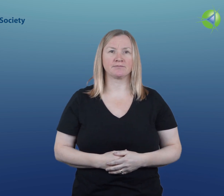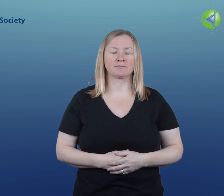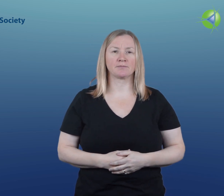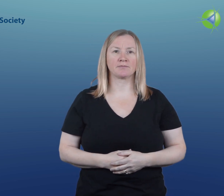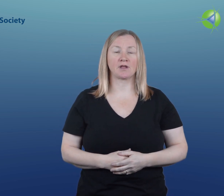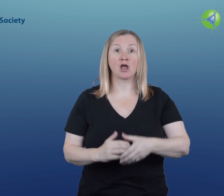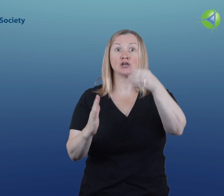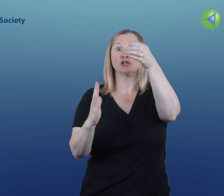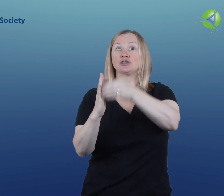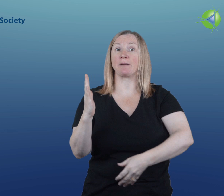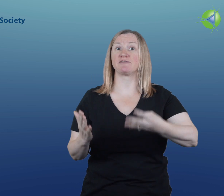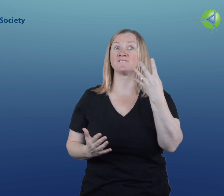Chapter 4 -